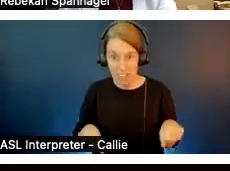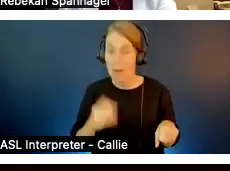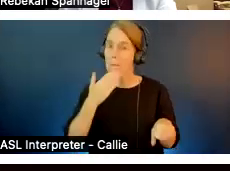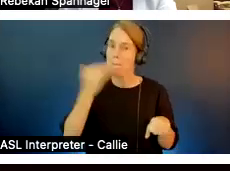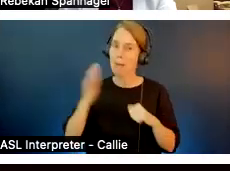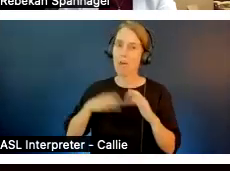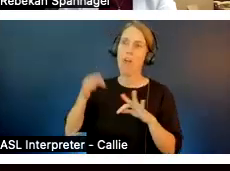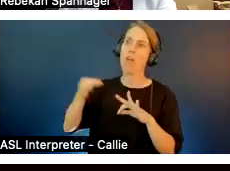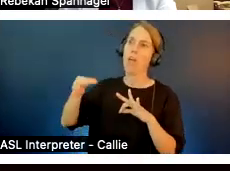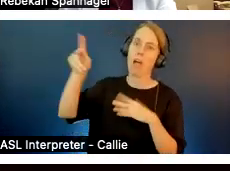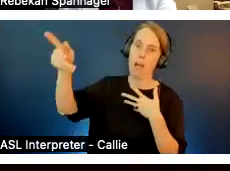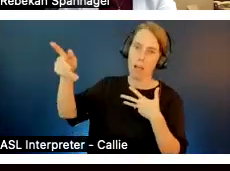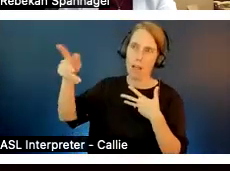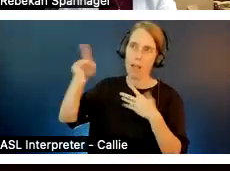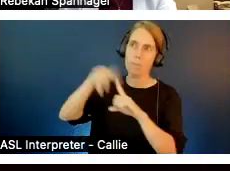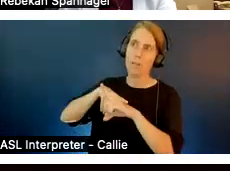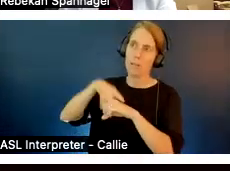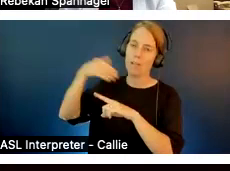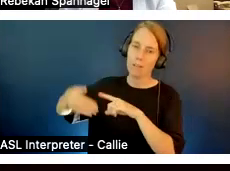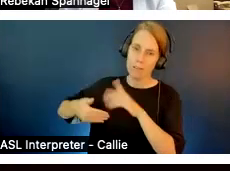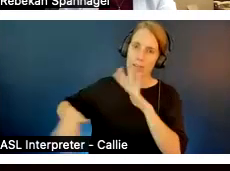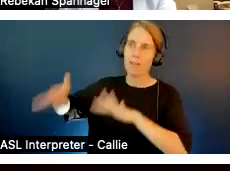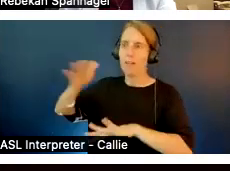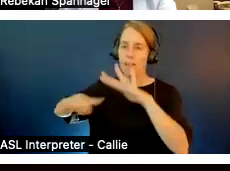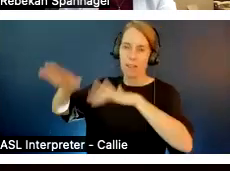members or you and they're going to want to address it as soon as possible